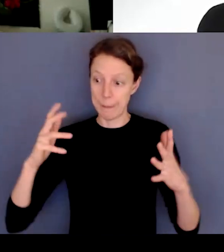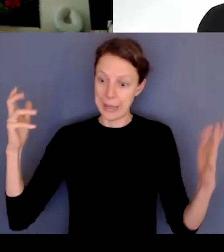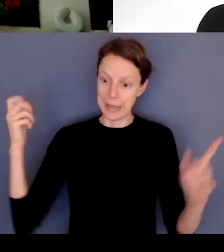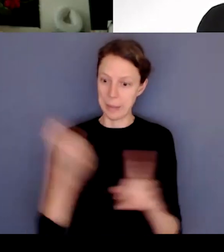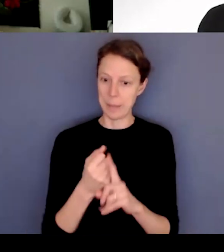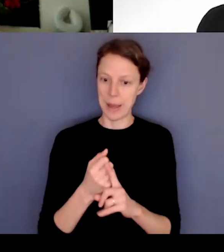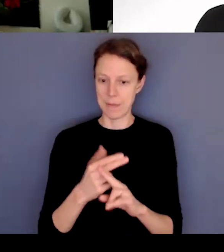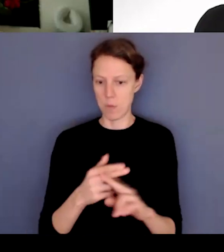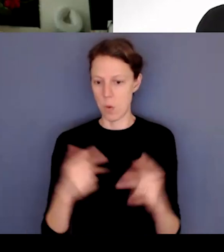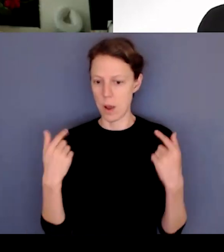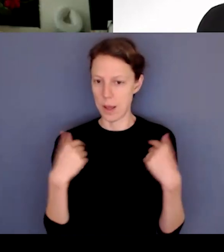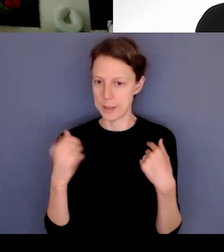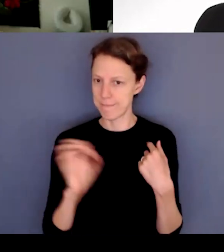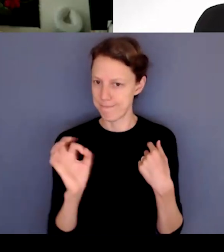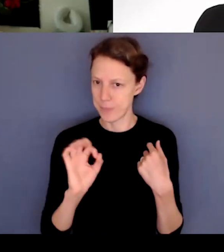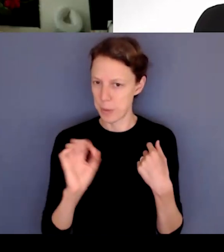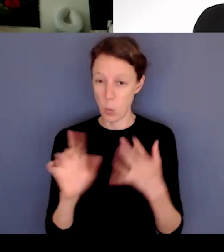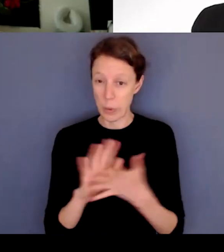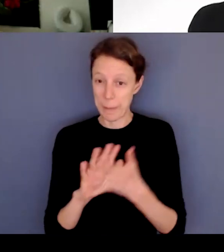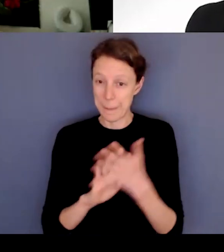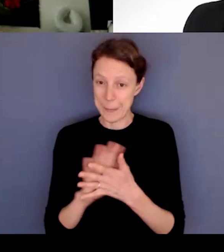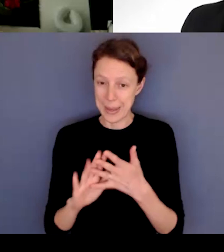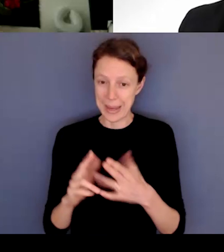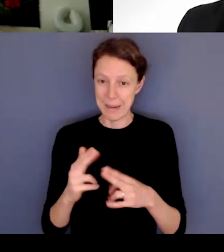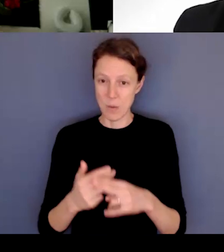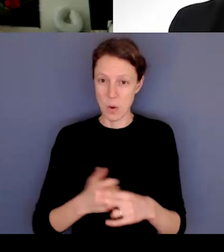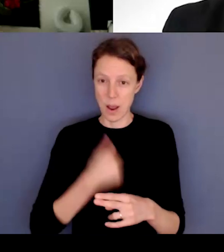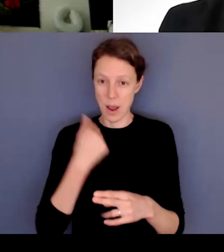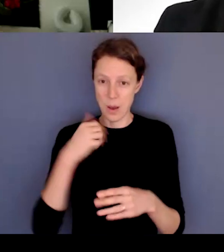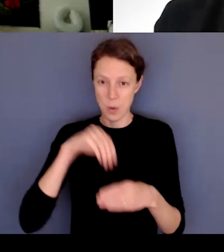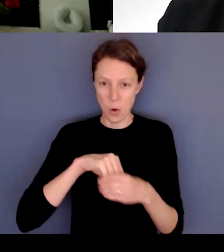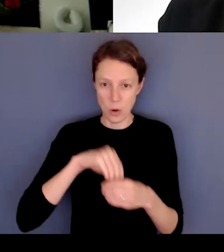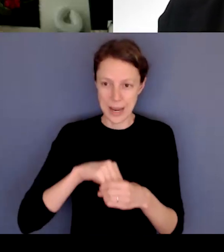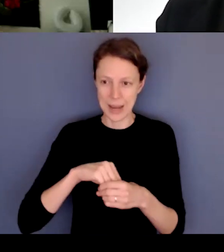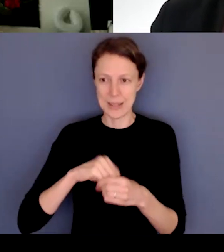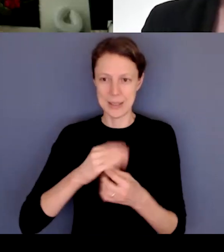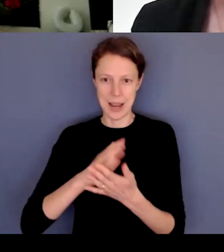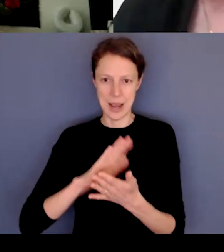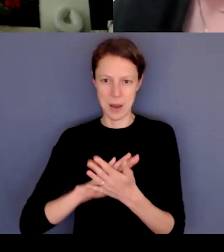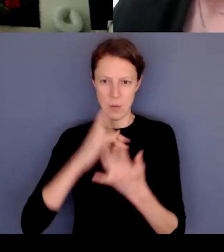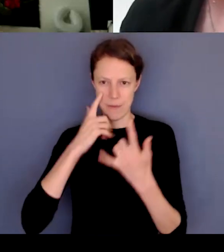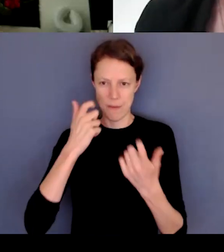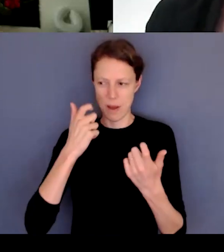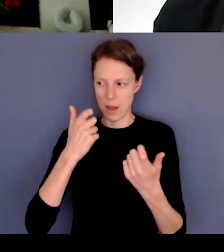mean for our content, what it will mean for how we find new ways to engage those people who are now excluded from social